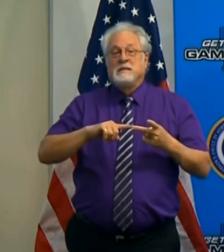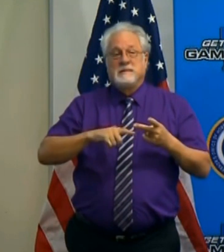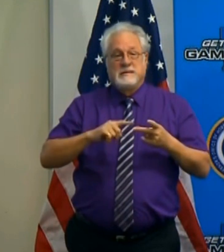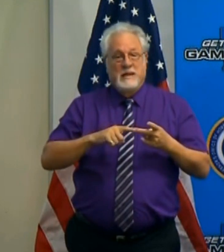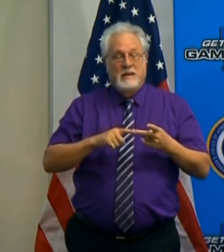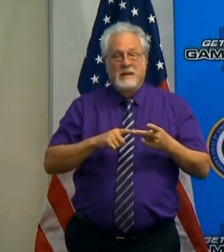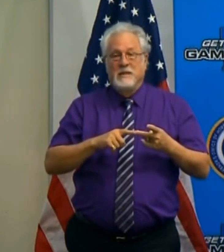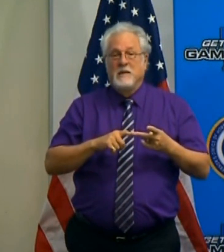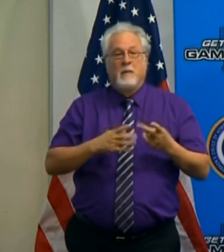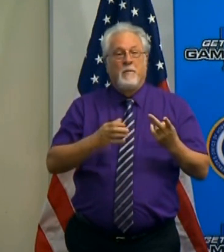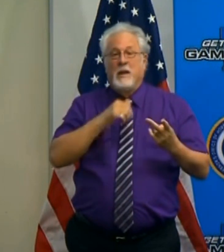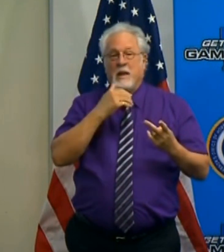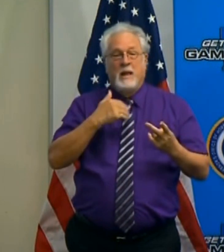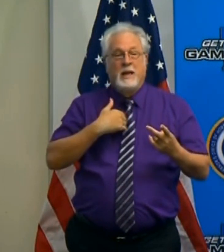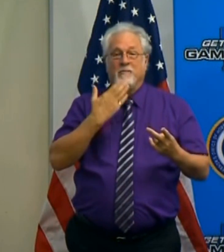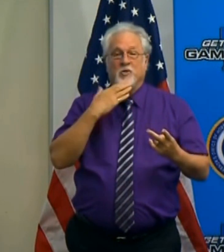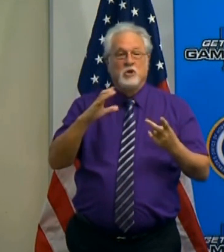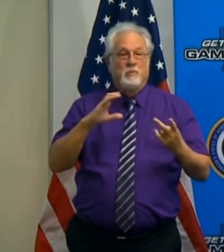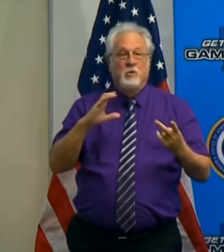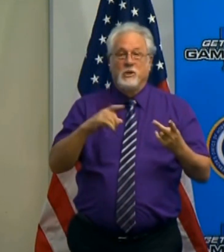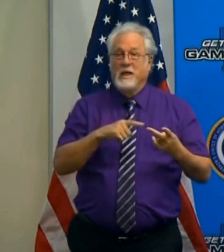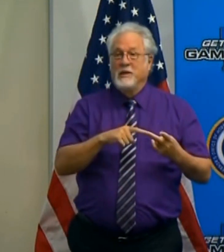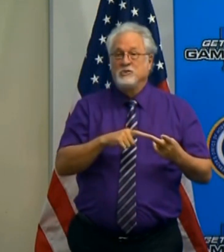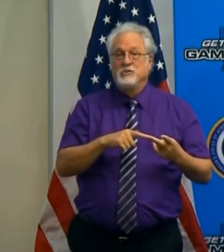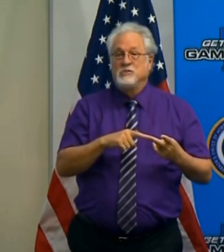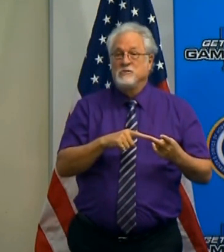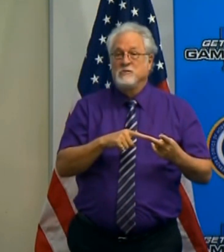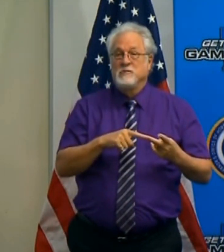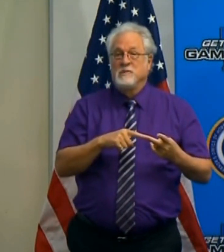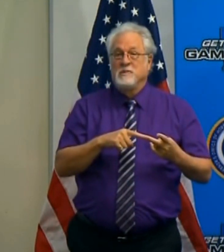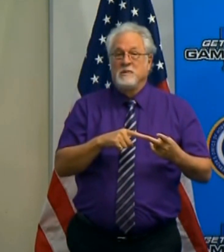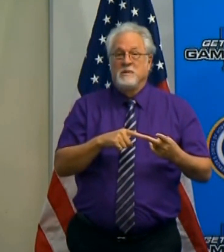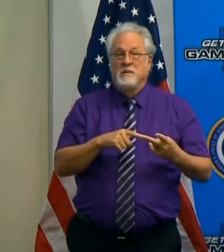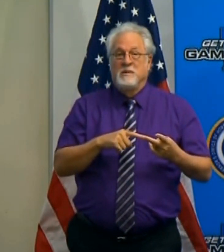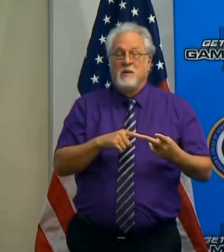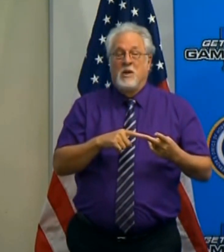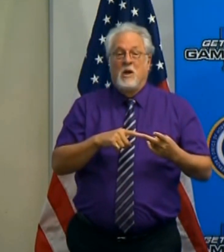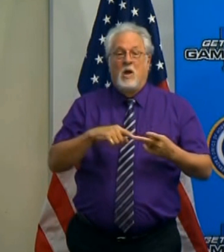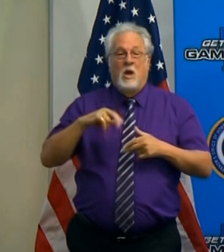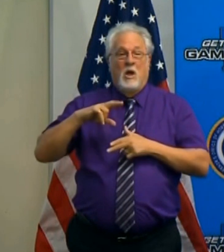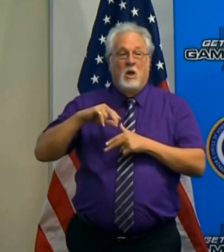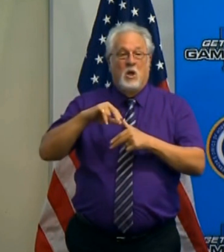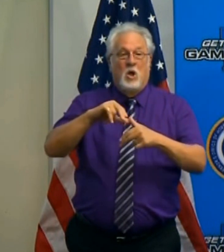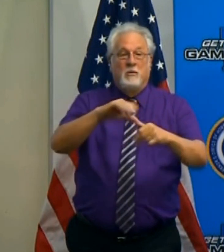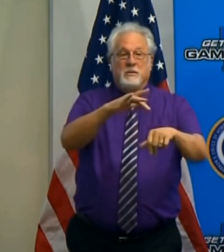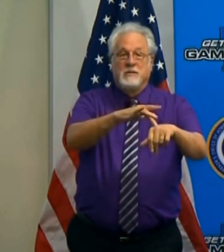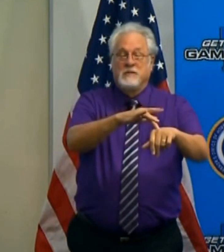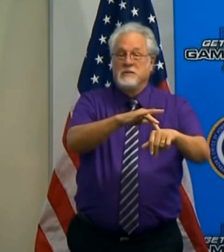may not have good communications uh as the storm comes ashore because uh